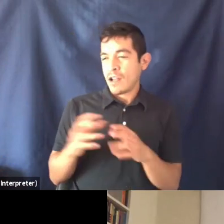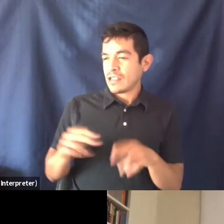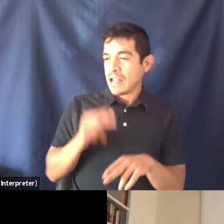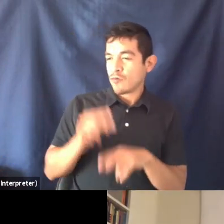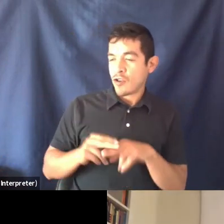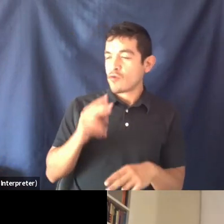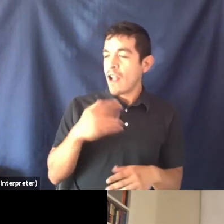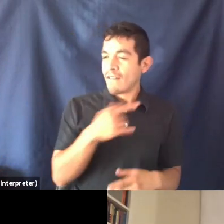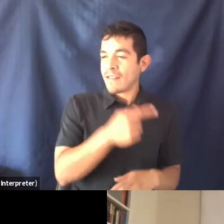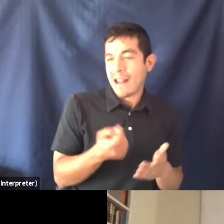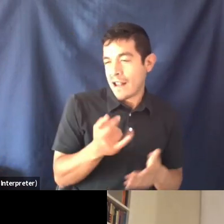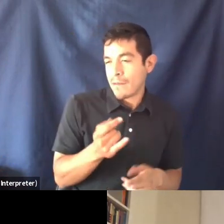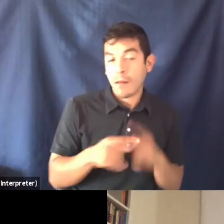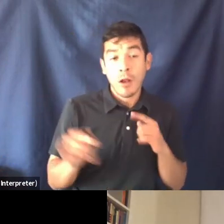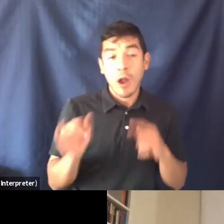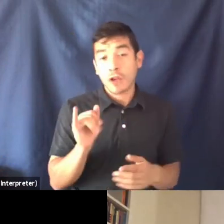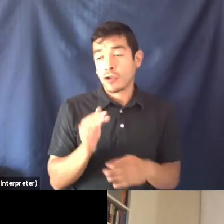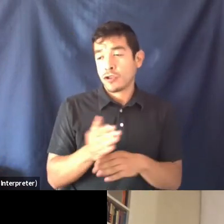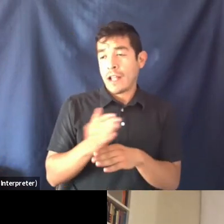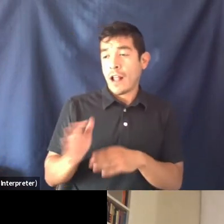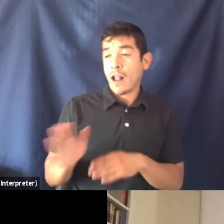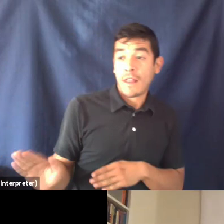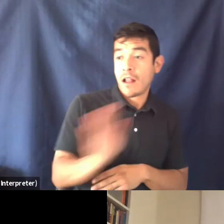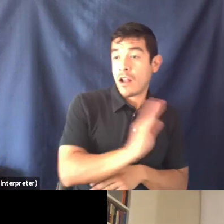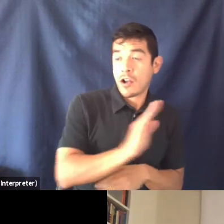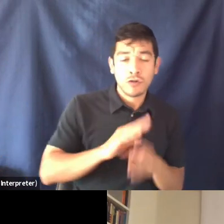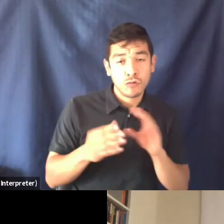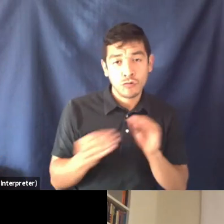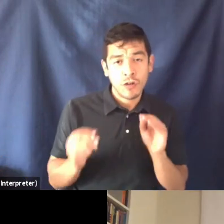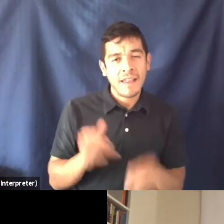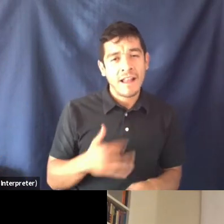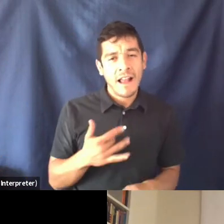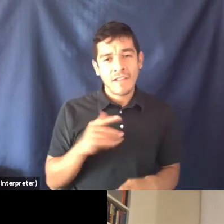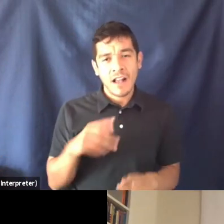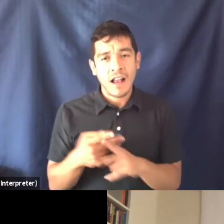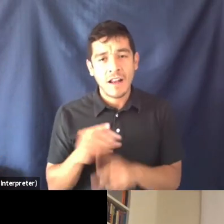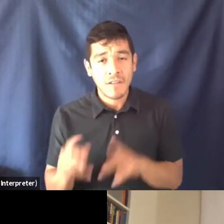but it also is telling the story that I felt is the kinds of people and beings